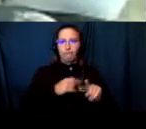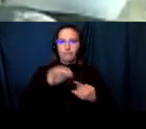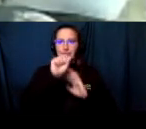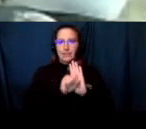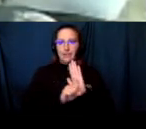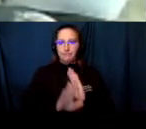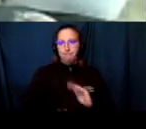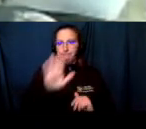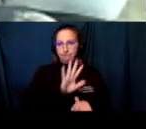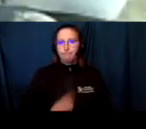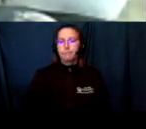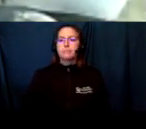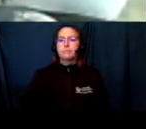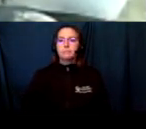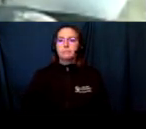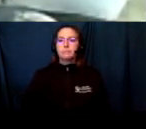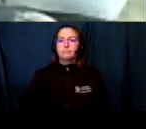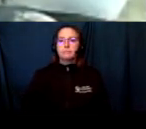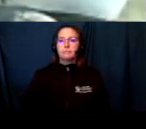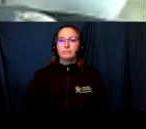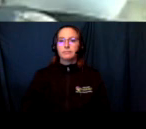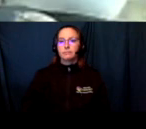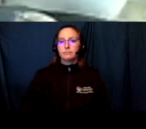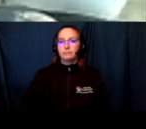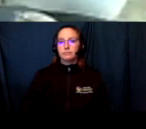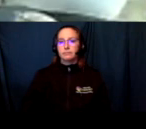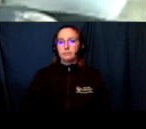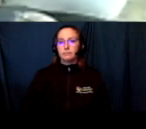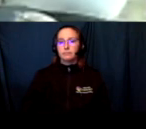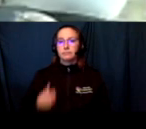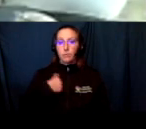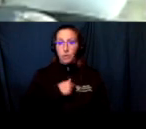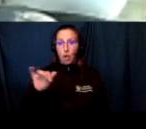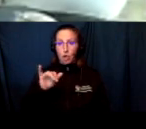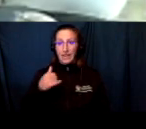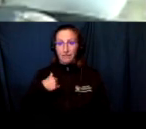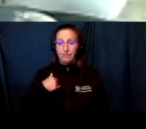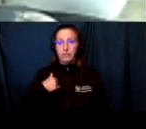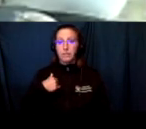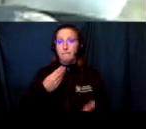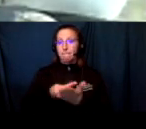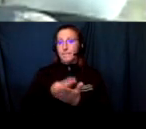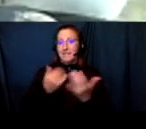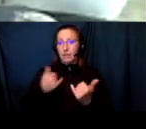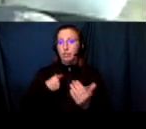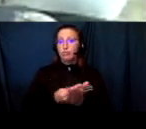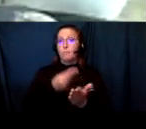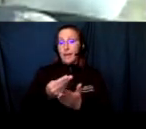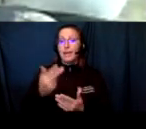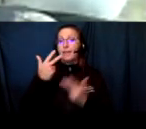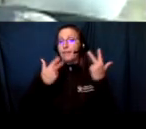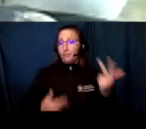obtained funding to purchase three diagnostic ABR pieces of equipment and we will be reaching